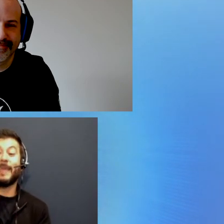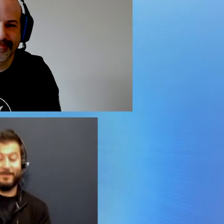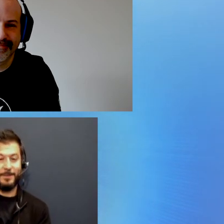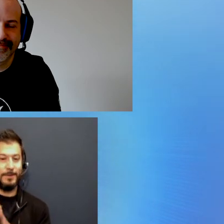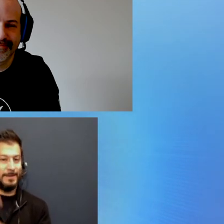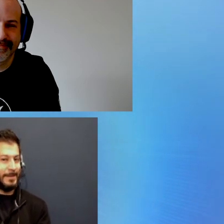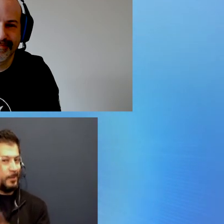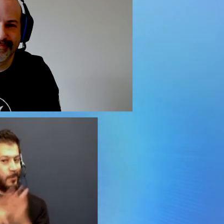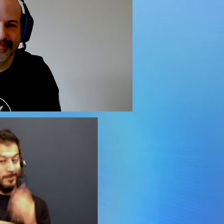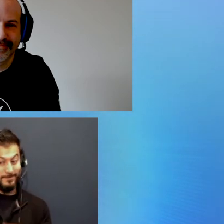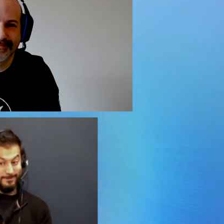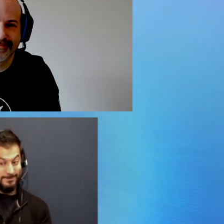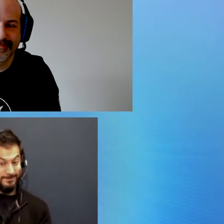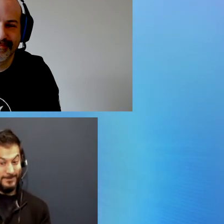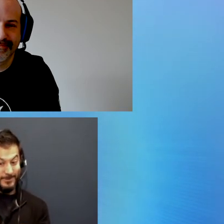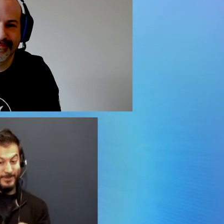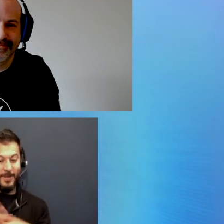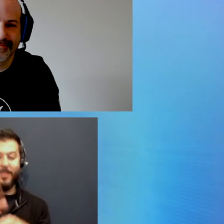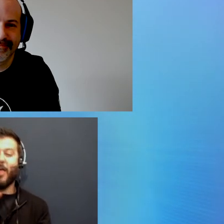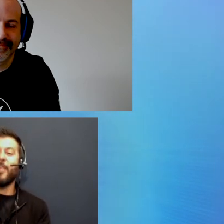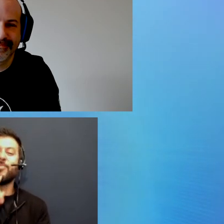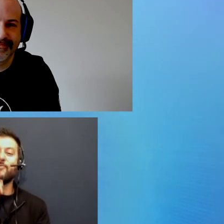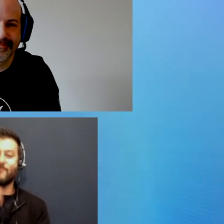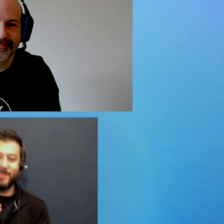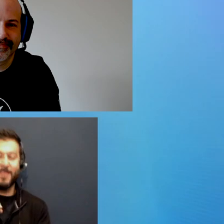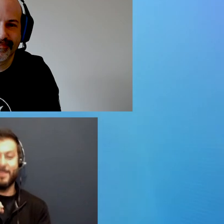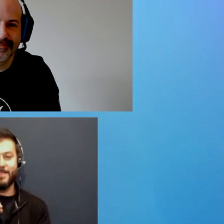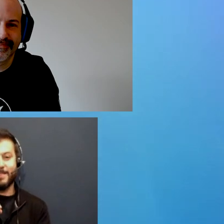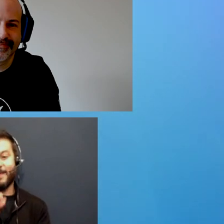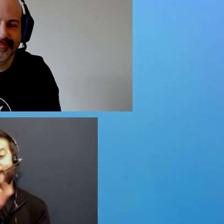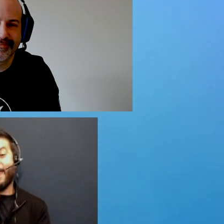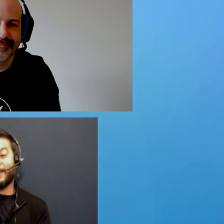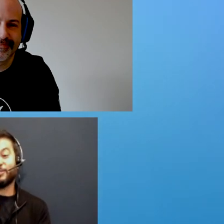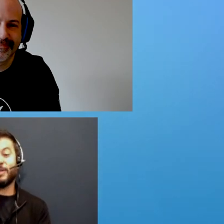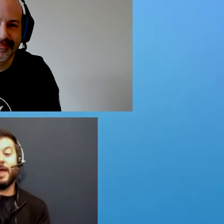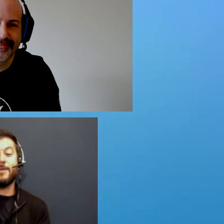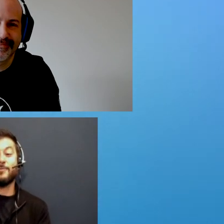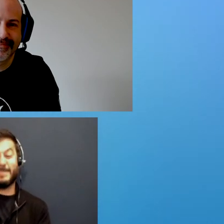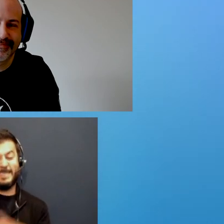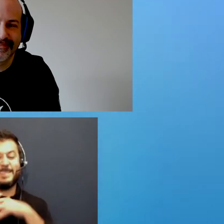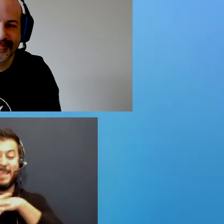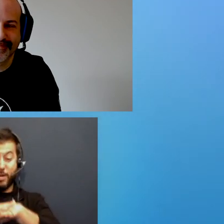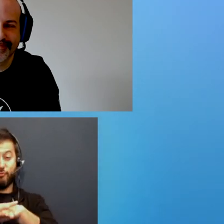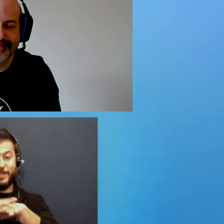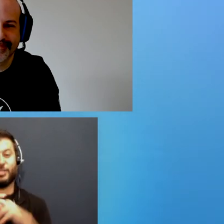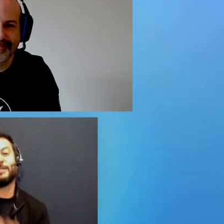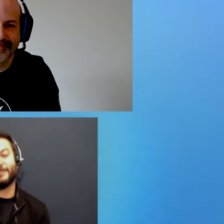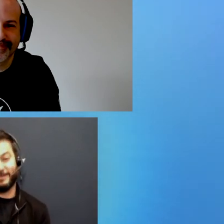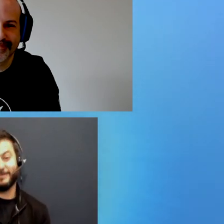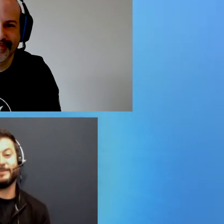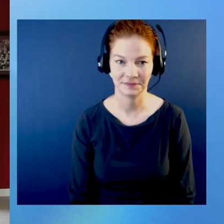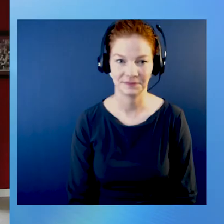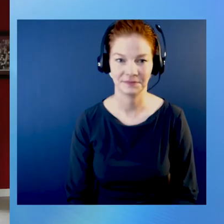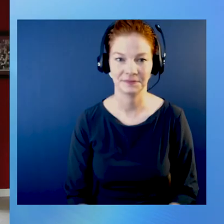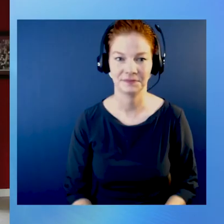David and listen to what they've been doing on the Unreal Engine front for Azure IoT integration.